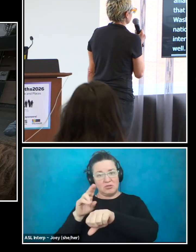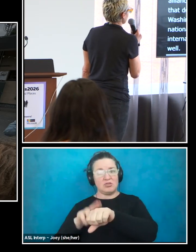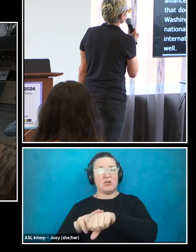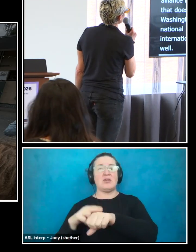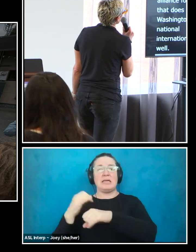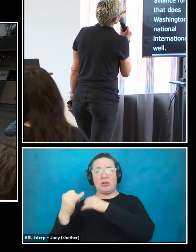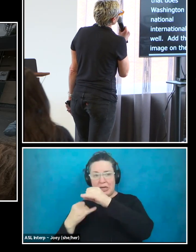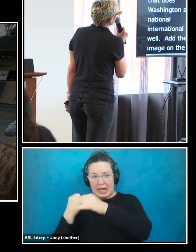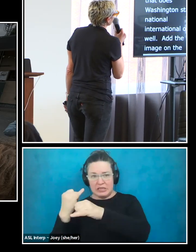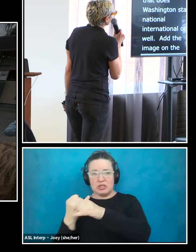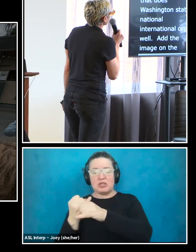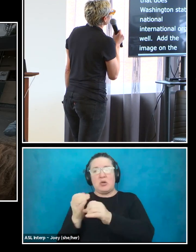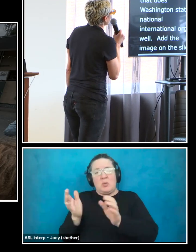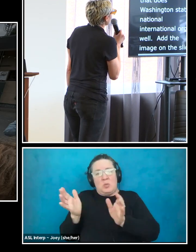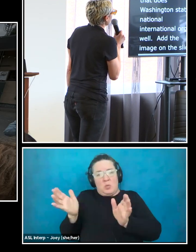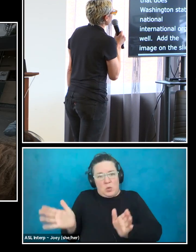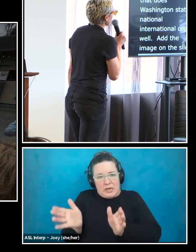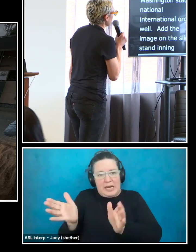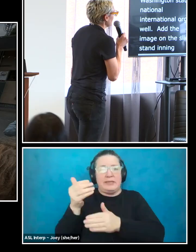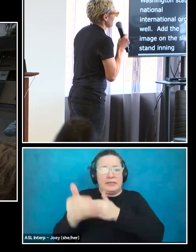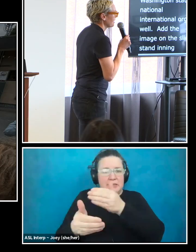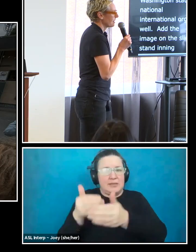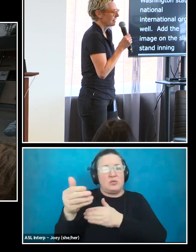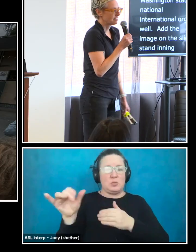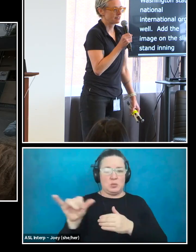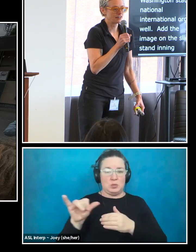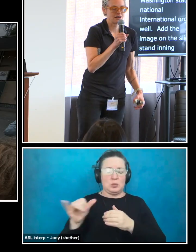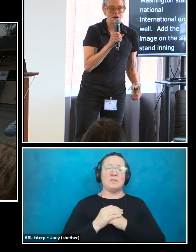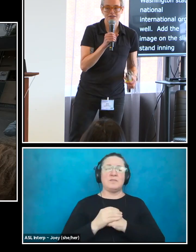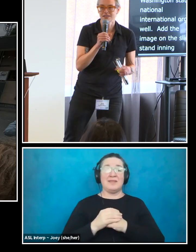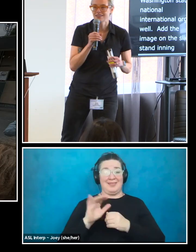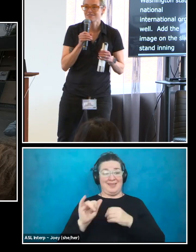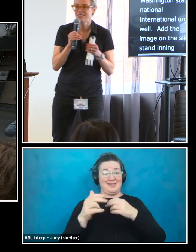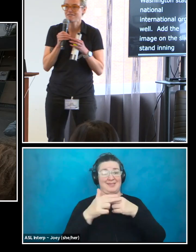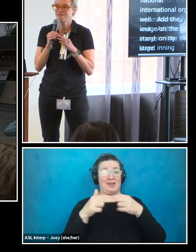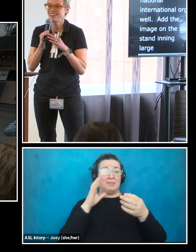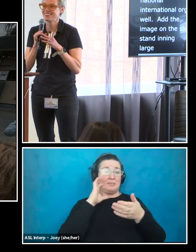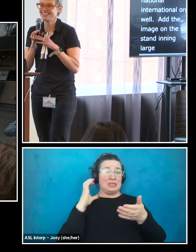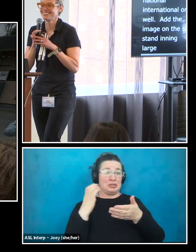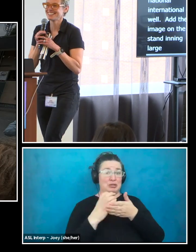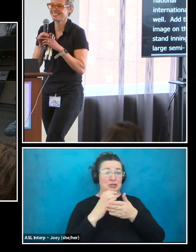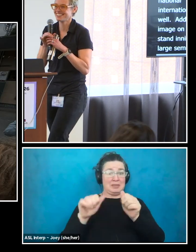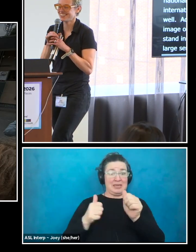uh standing in a large semicircle um and uh talking about uh my favorite intersection of